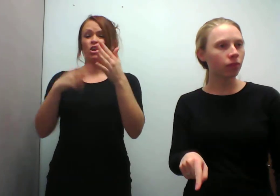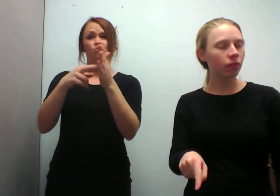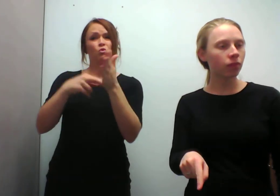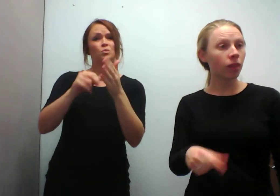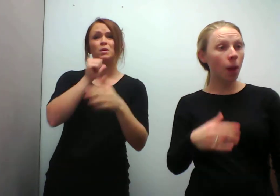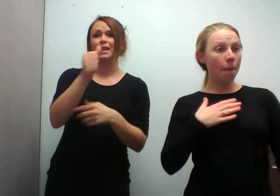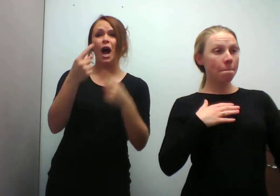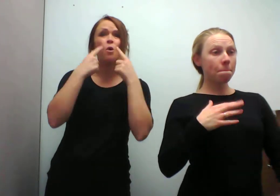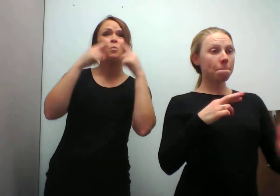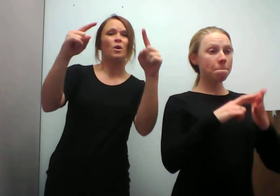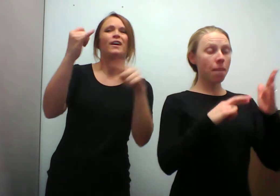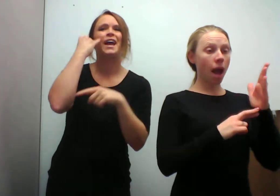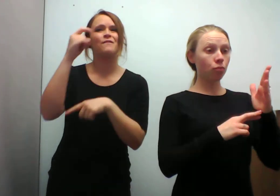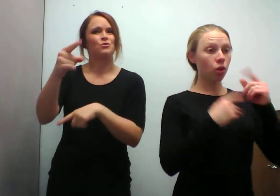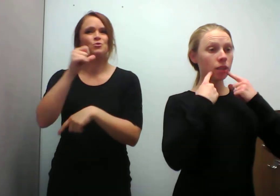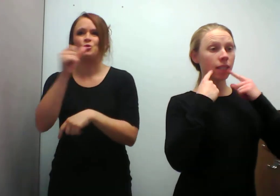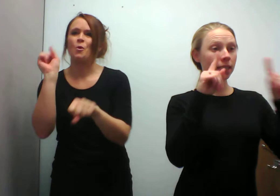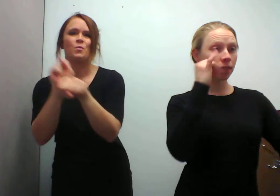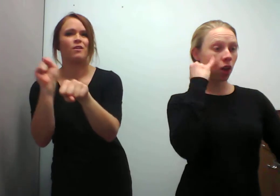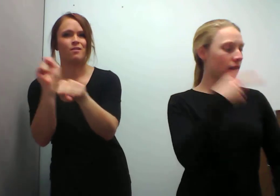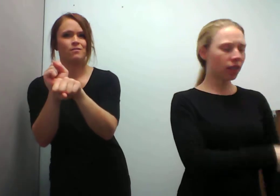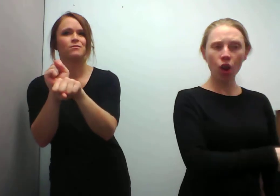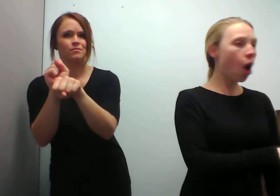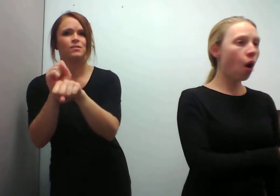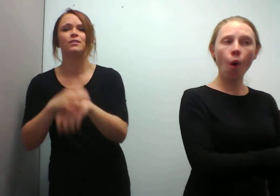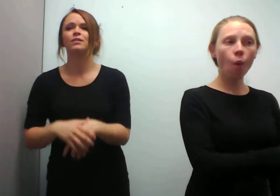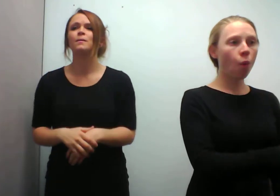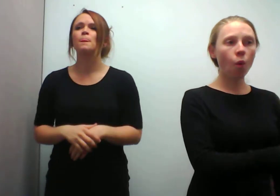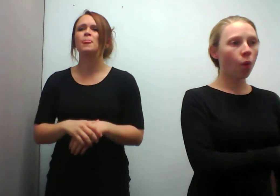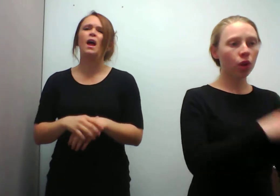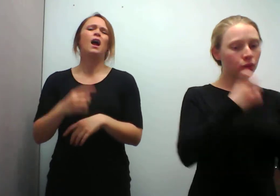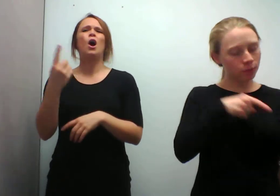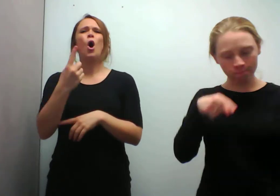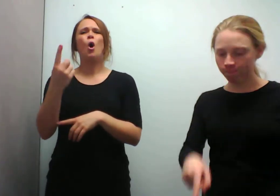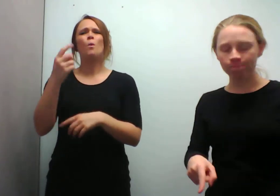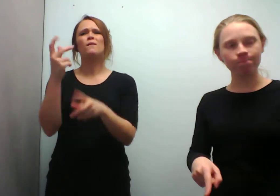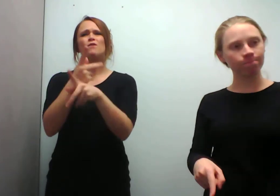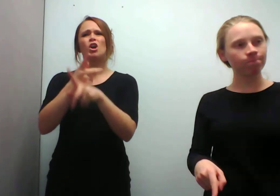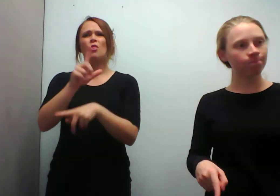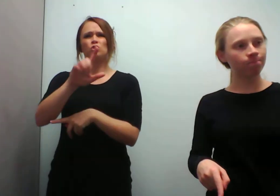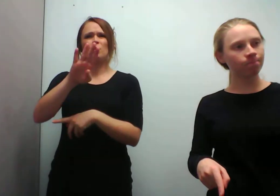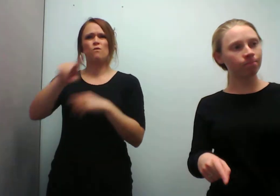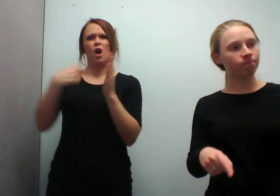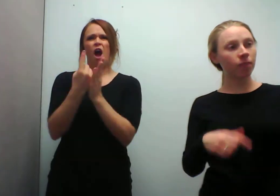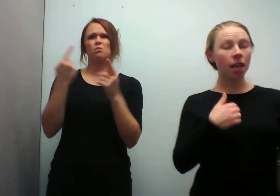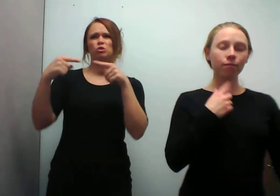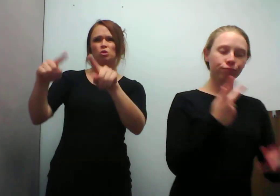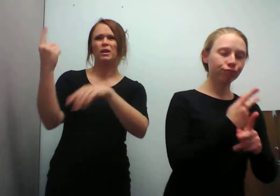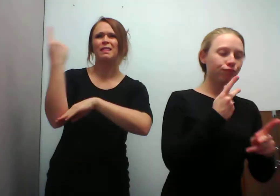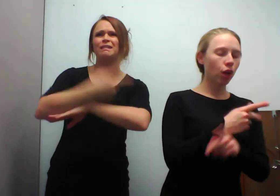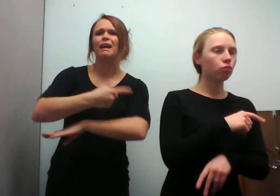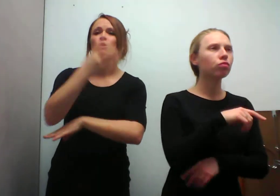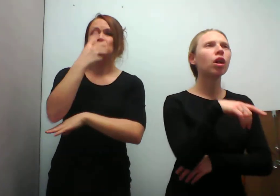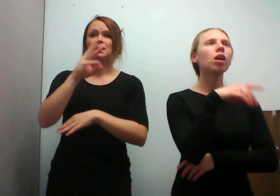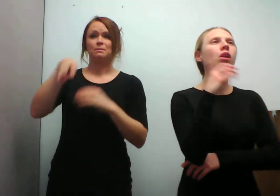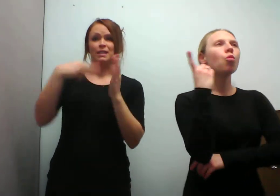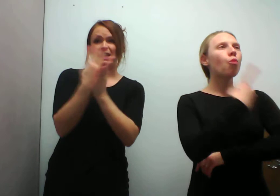None of my rules by the way for success will work unless you do. I have always figured out that there are 24 hours in a day you sleep six hours